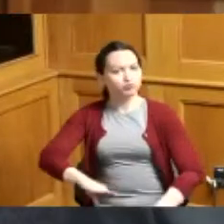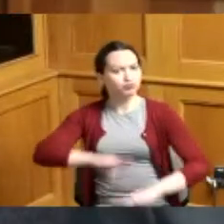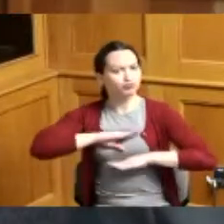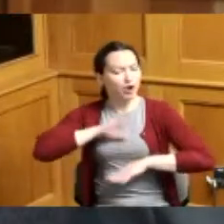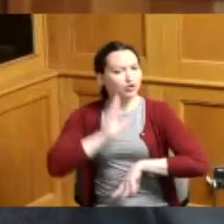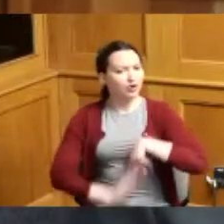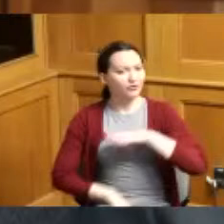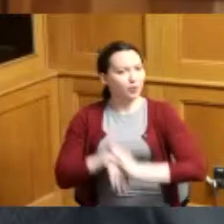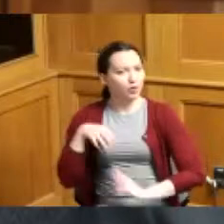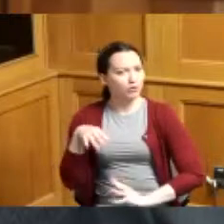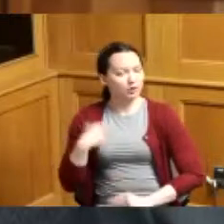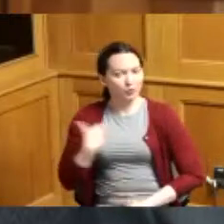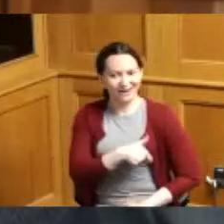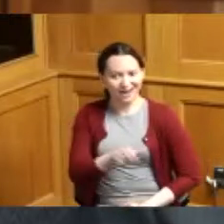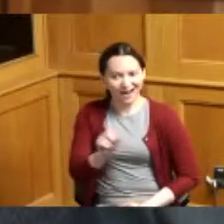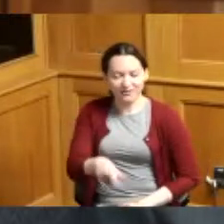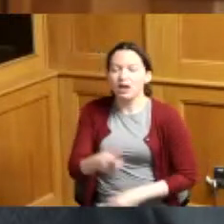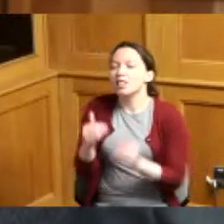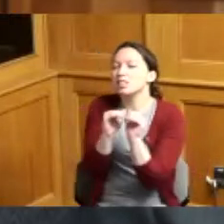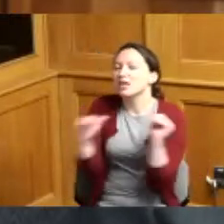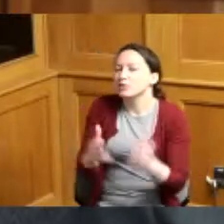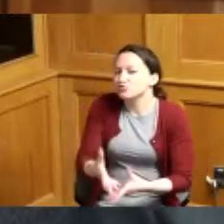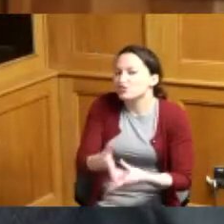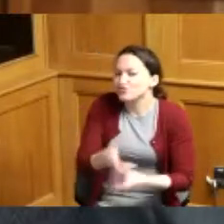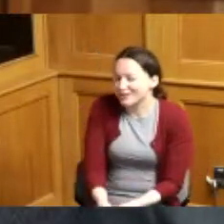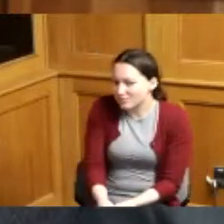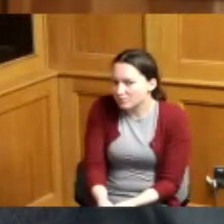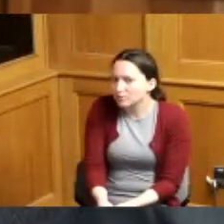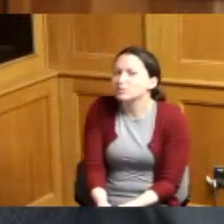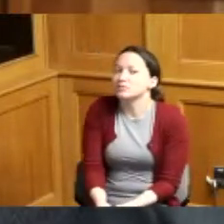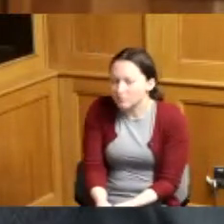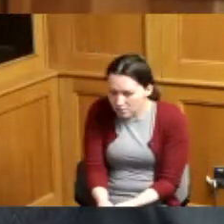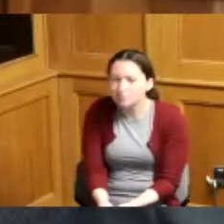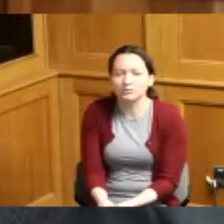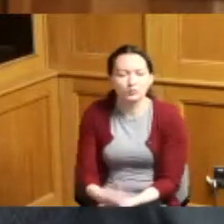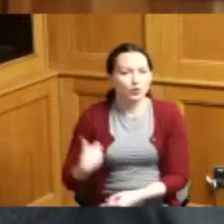so we we have to have a level of trust from my vantage point in you know what we've heard and